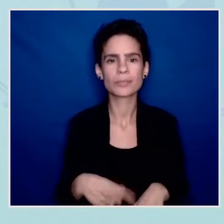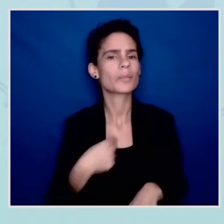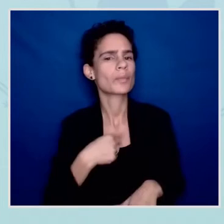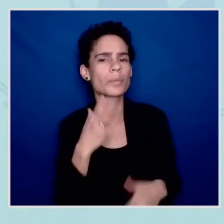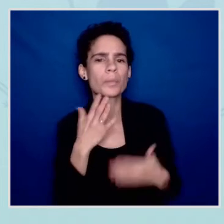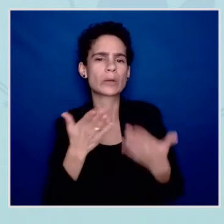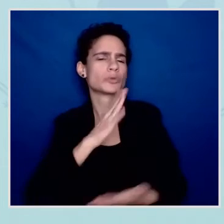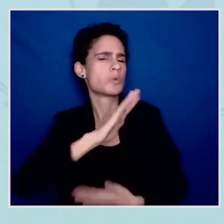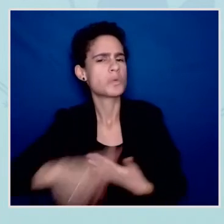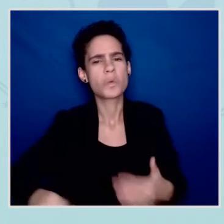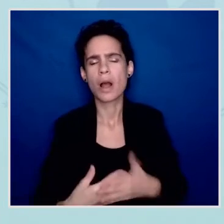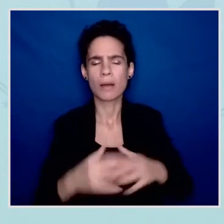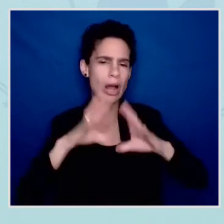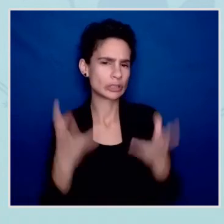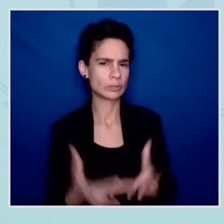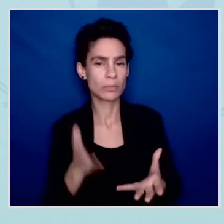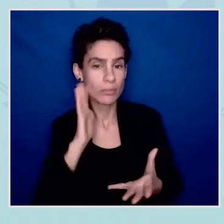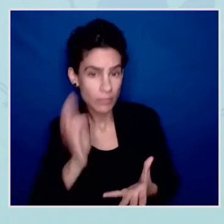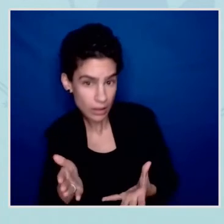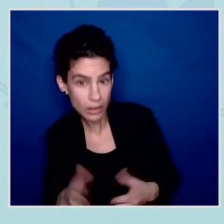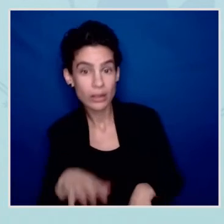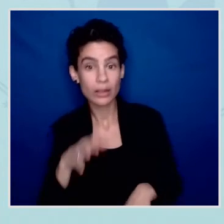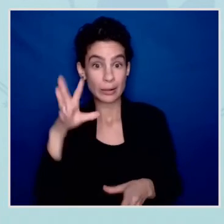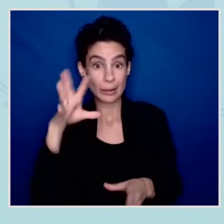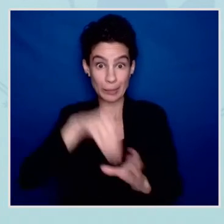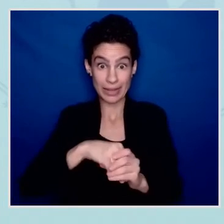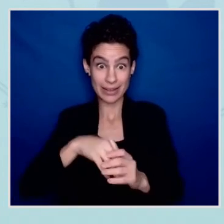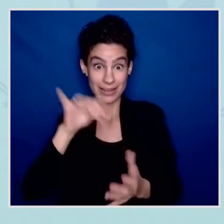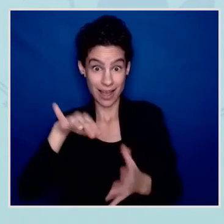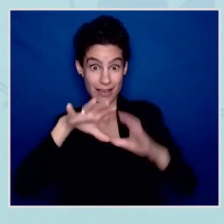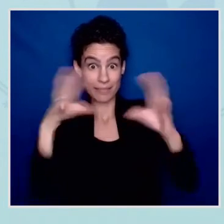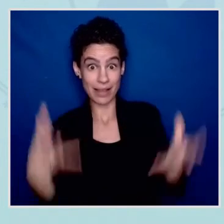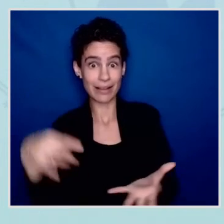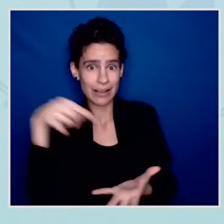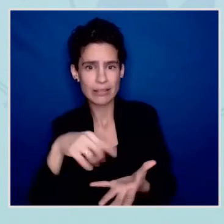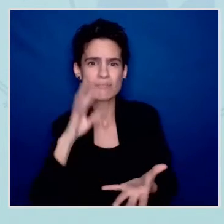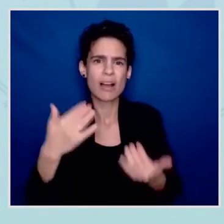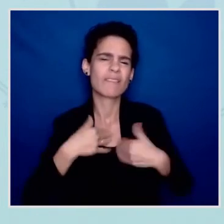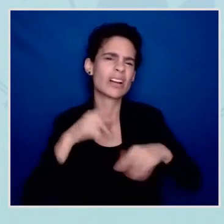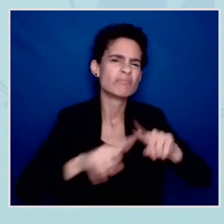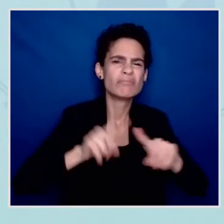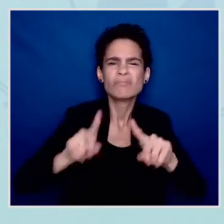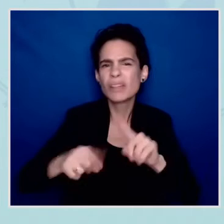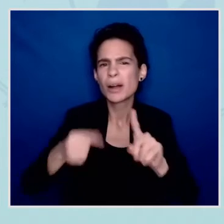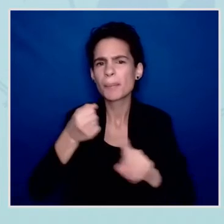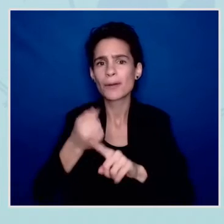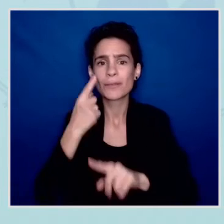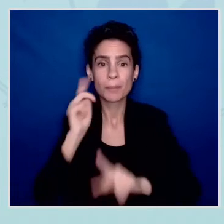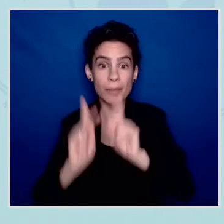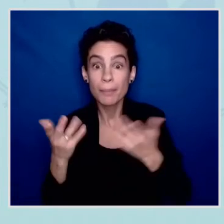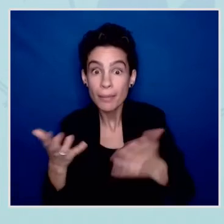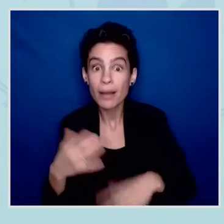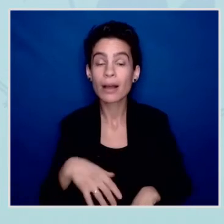SENATE STAND-ALONE BILL AS A WAY TO SPEED UP THE PROCESS, OR DO YOU THINK THOSE DIRECT CASH PAYMENTS SHOULD BE PART OF THE PACKAGE THAT YOU WILL BE